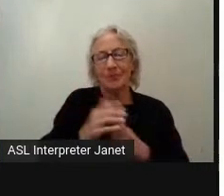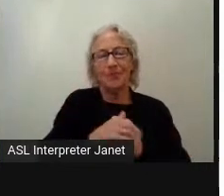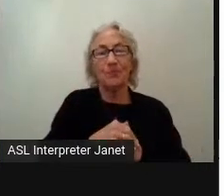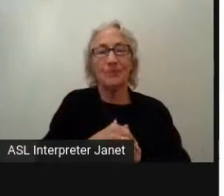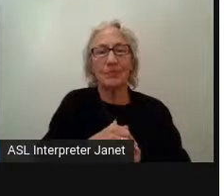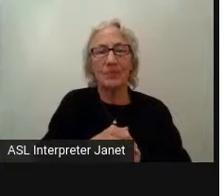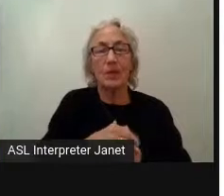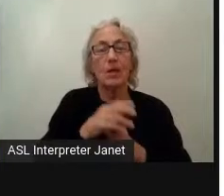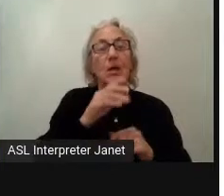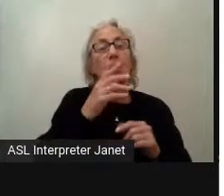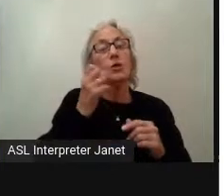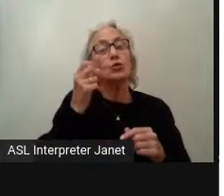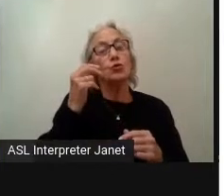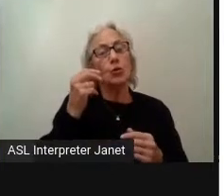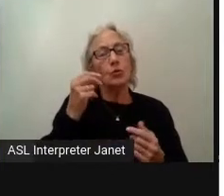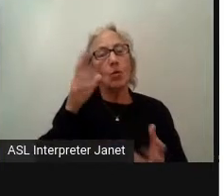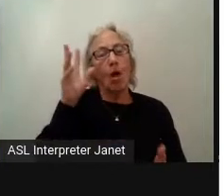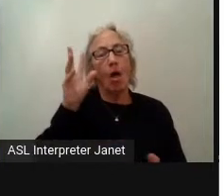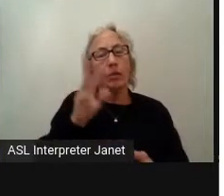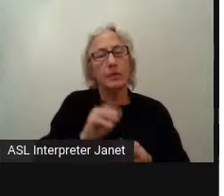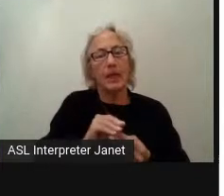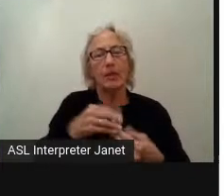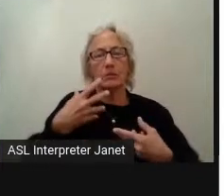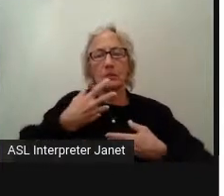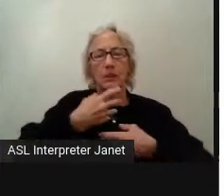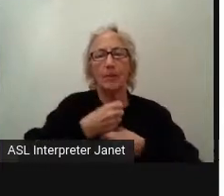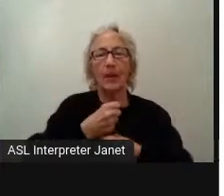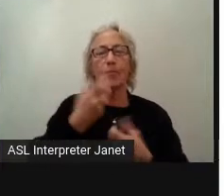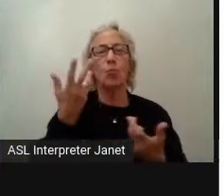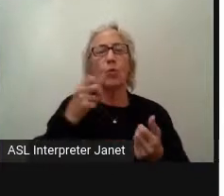something that is even harder when you ask me then screen reader users.